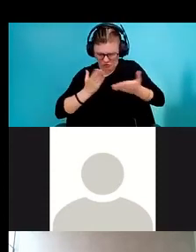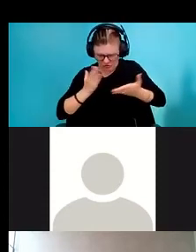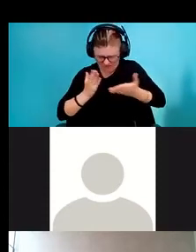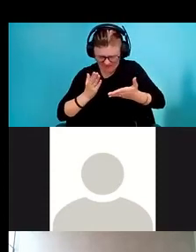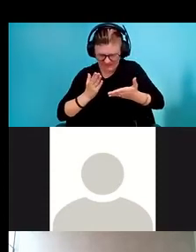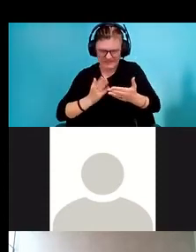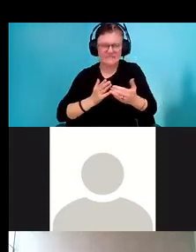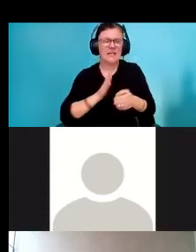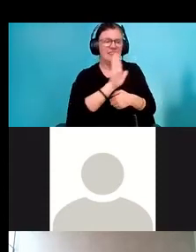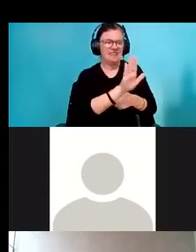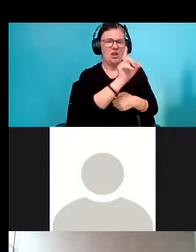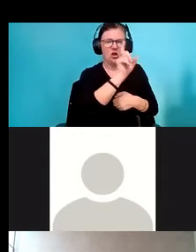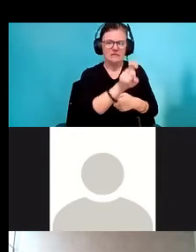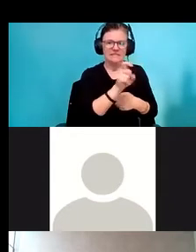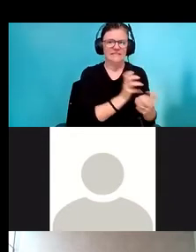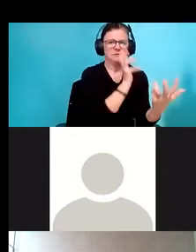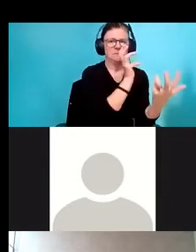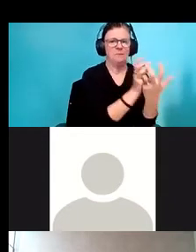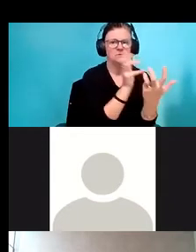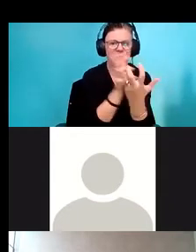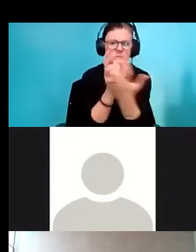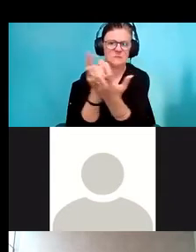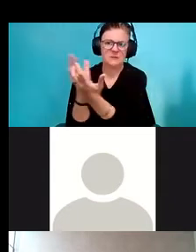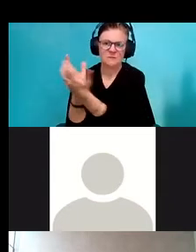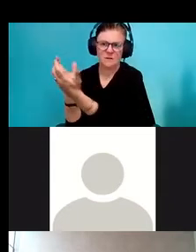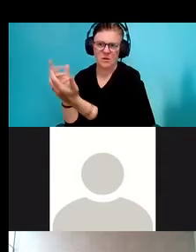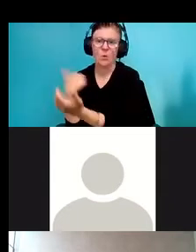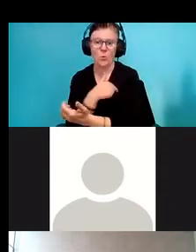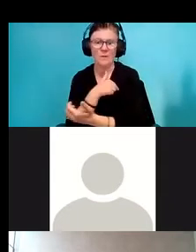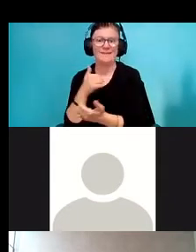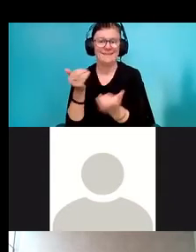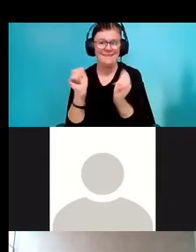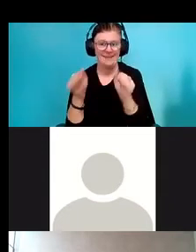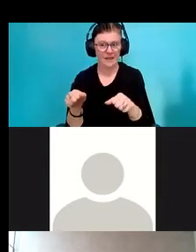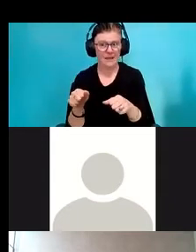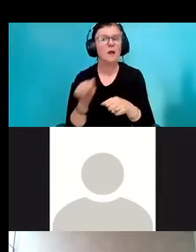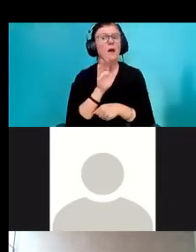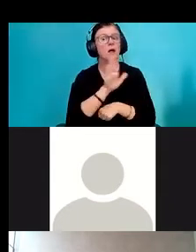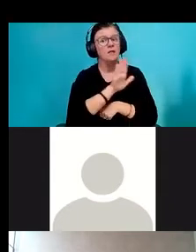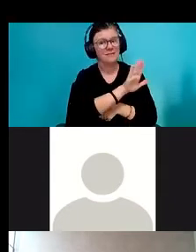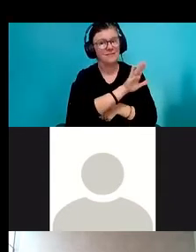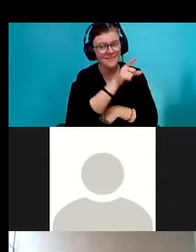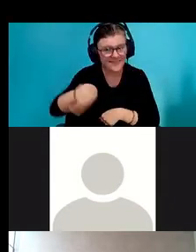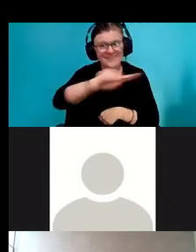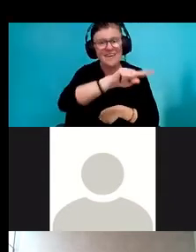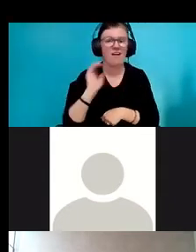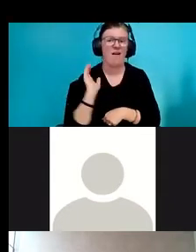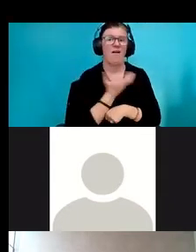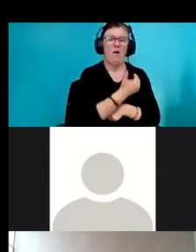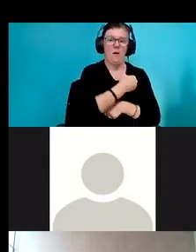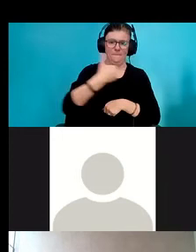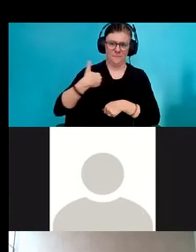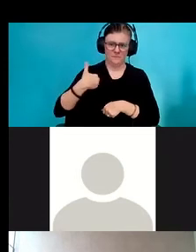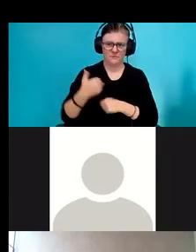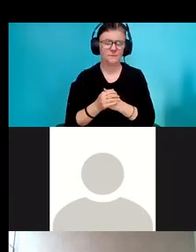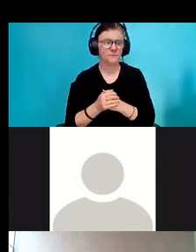the needs of tribal communities, our membership. Without funding, we cannot attend meetings across